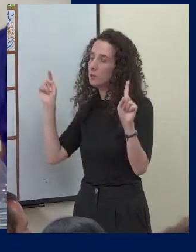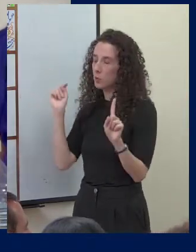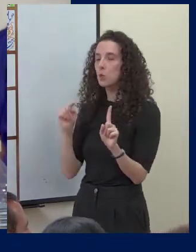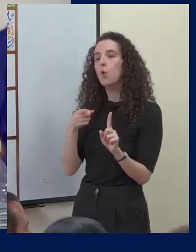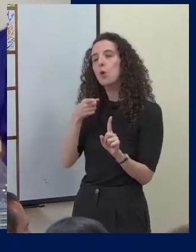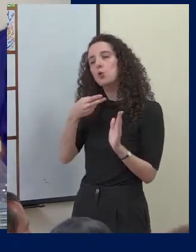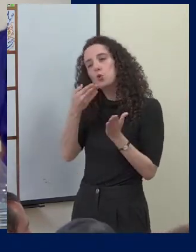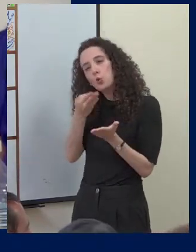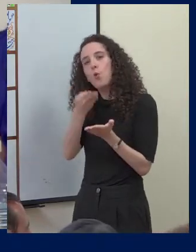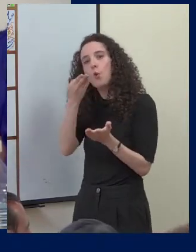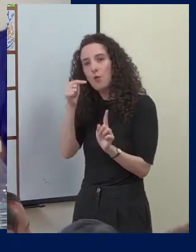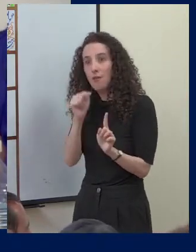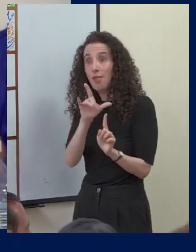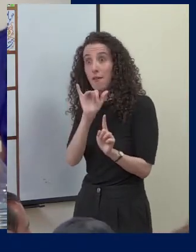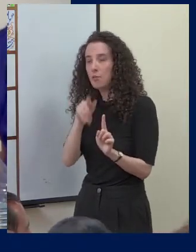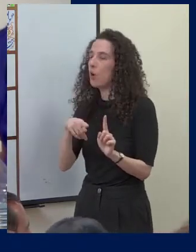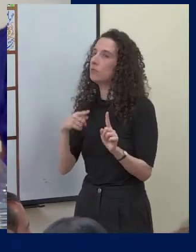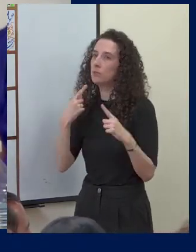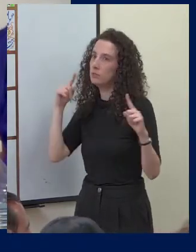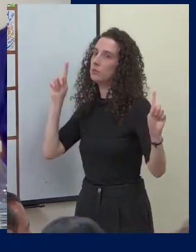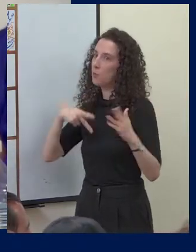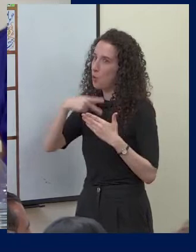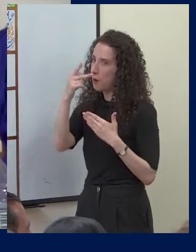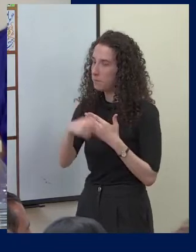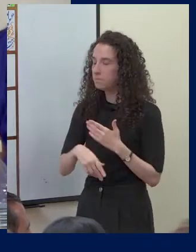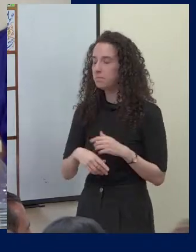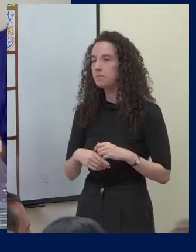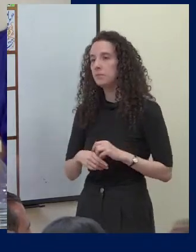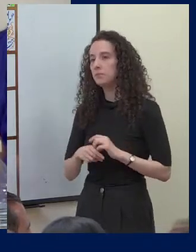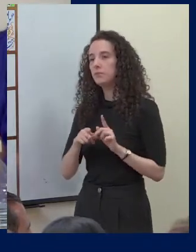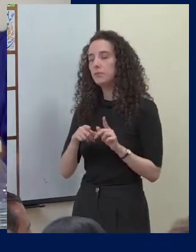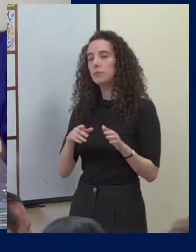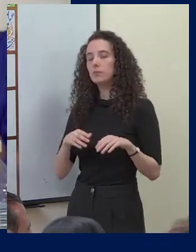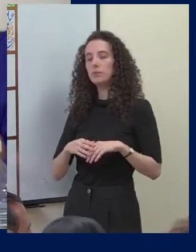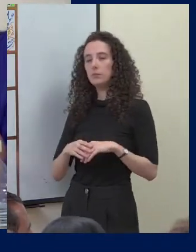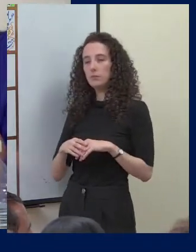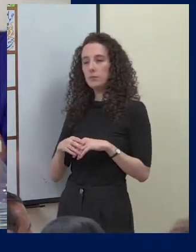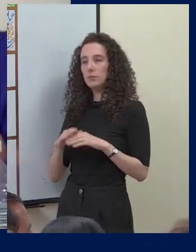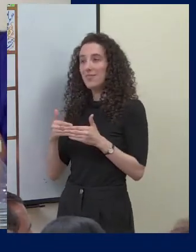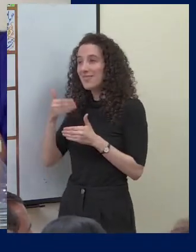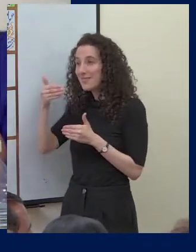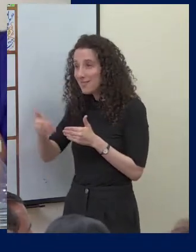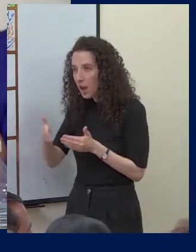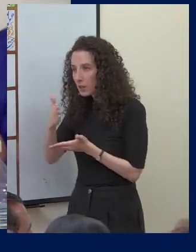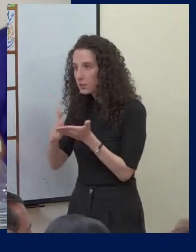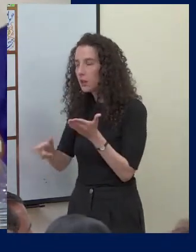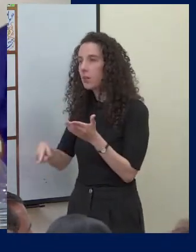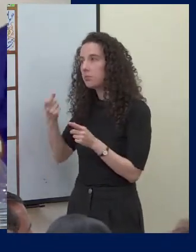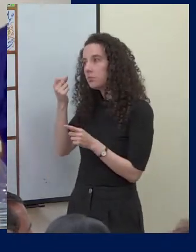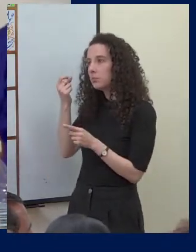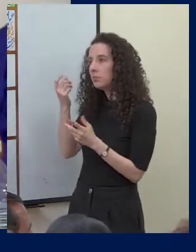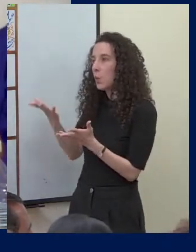The next steps would involve understanding the impact of COVID which was -- had a strong